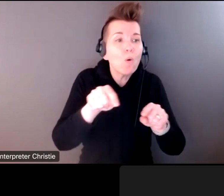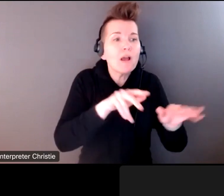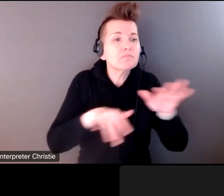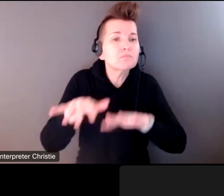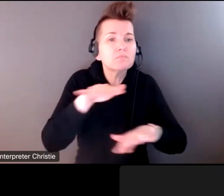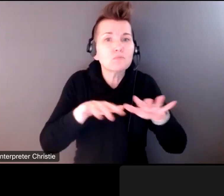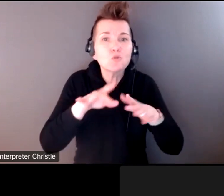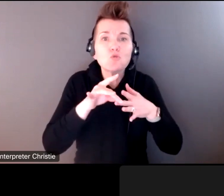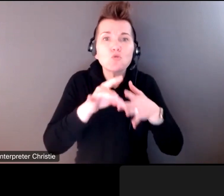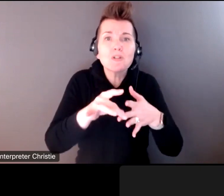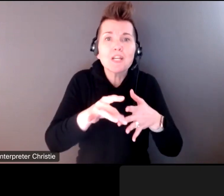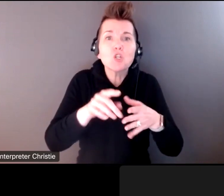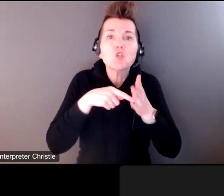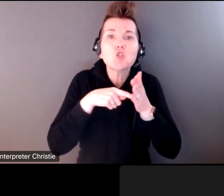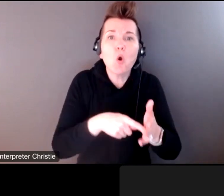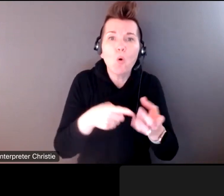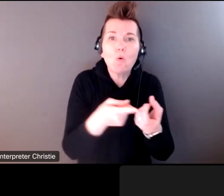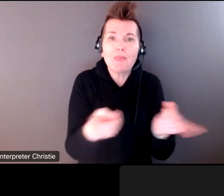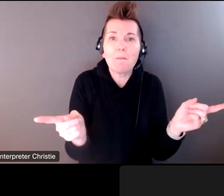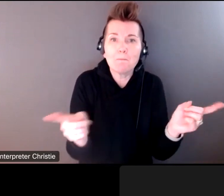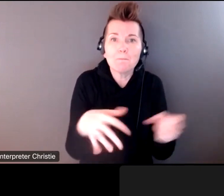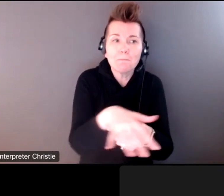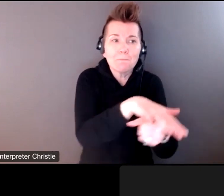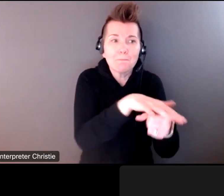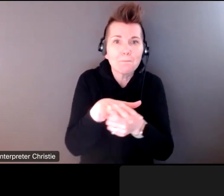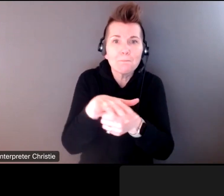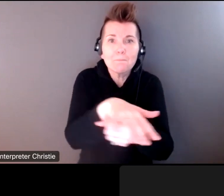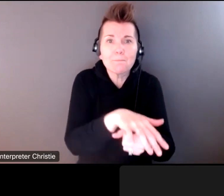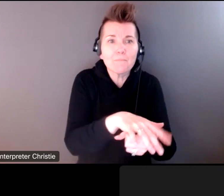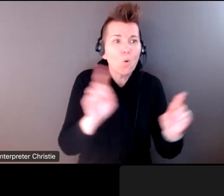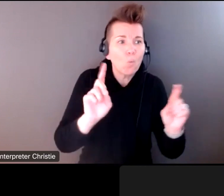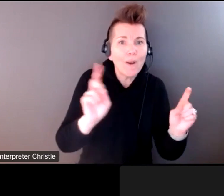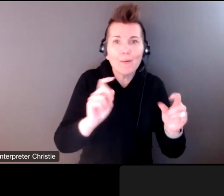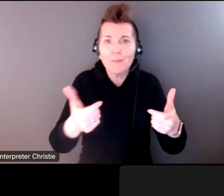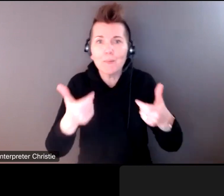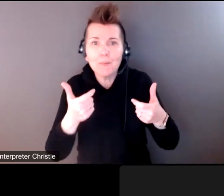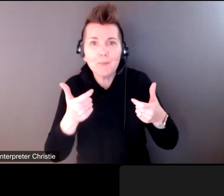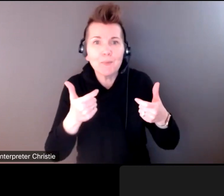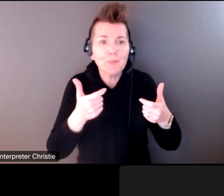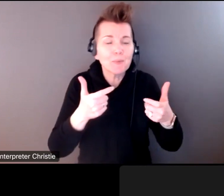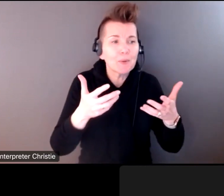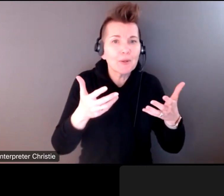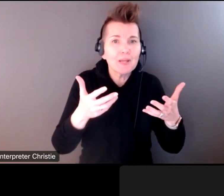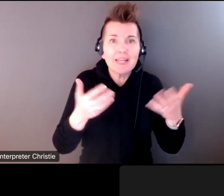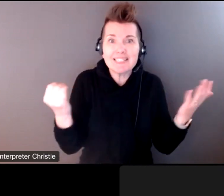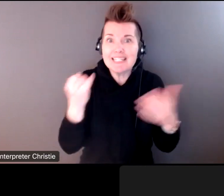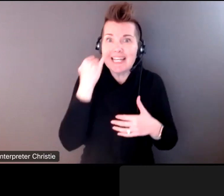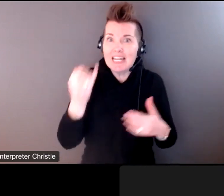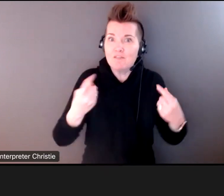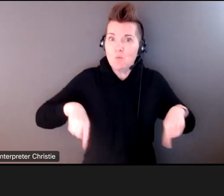all these construction zones, if we don't have the opportunity, those of us with lived